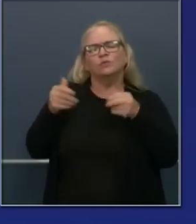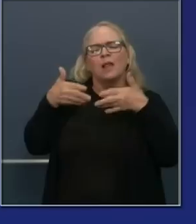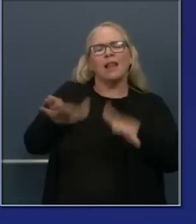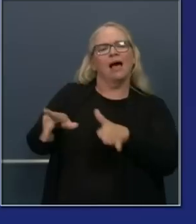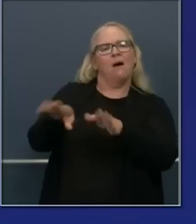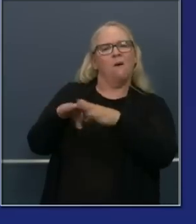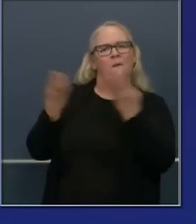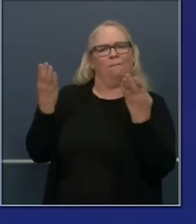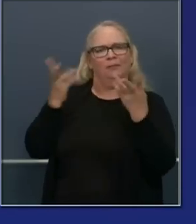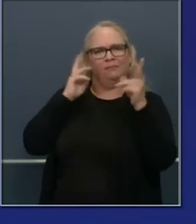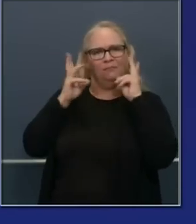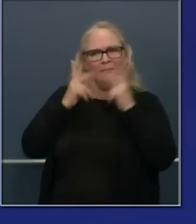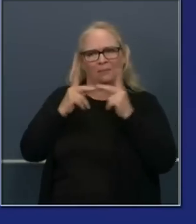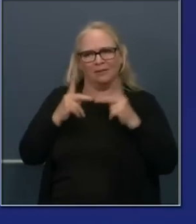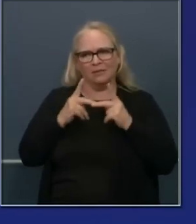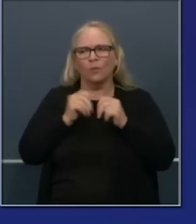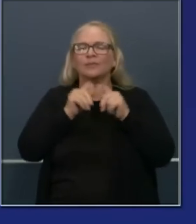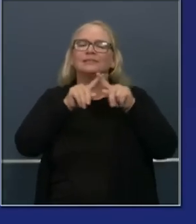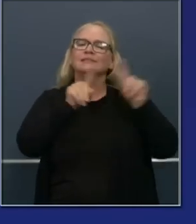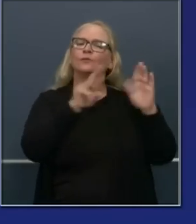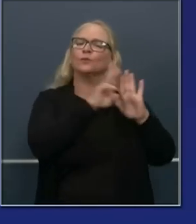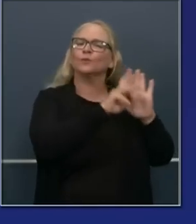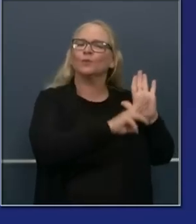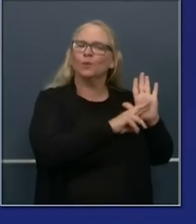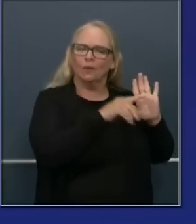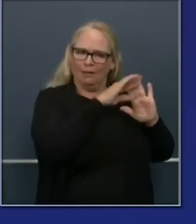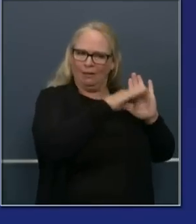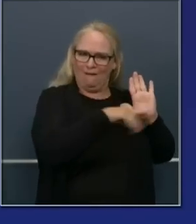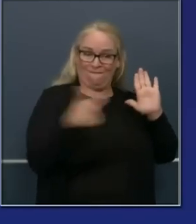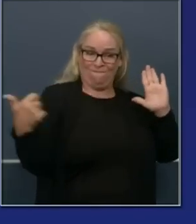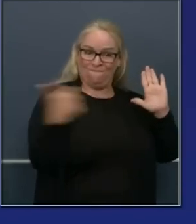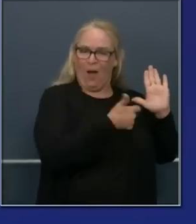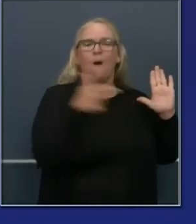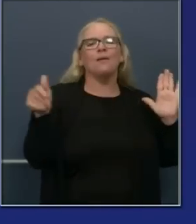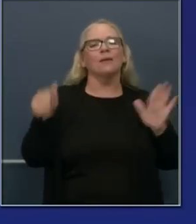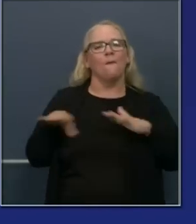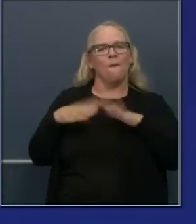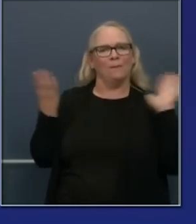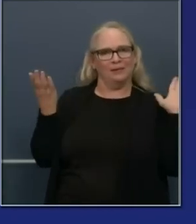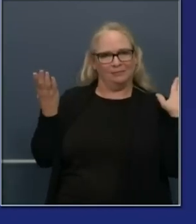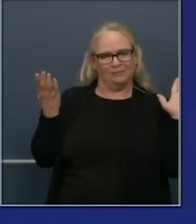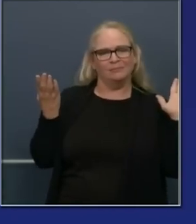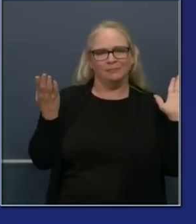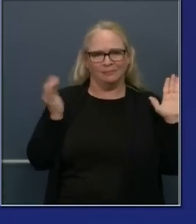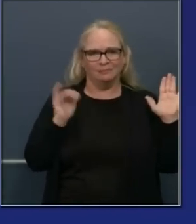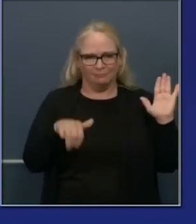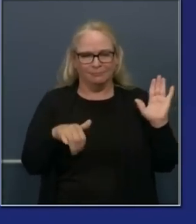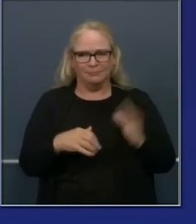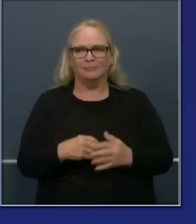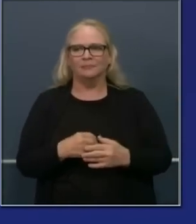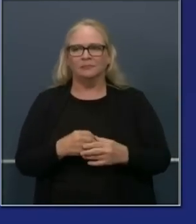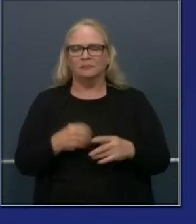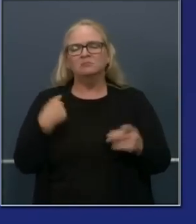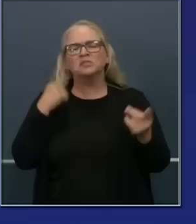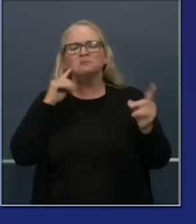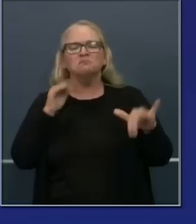WE WORKED THROUGH THAT OVER THE NEXT FEW DAYS AND NEW GUIDELINES ARE UP AND PROVIDES MORE CLARIFY IF WE NEED TO